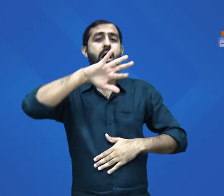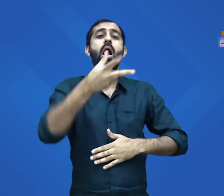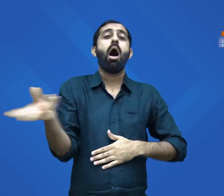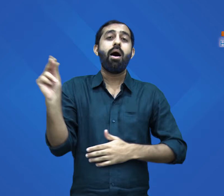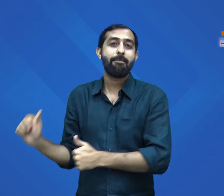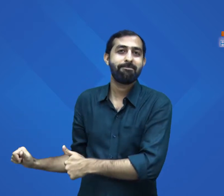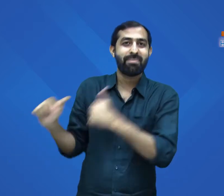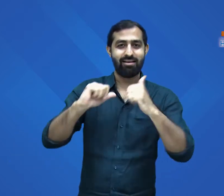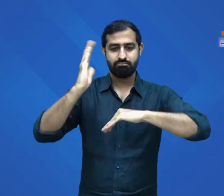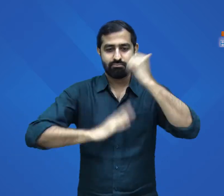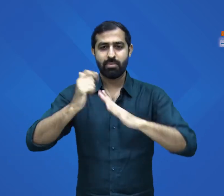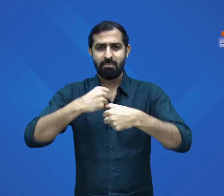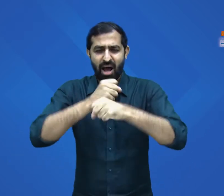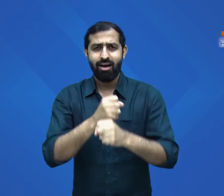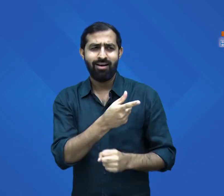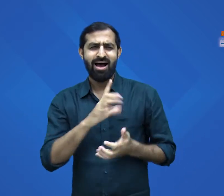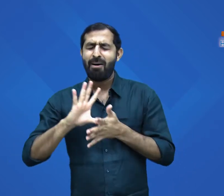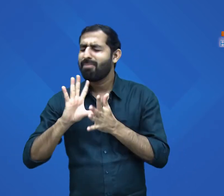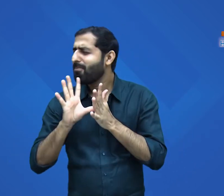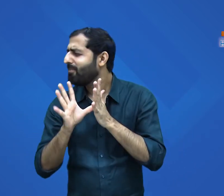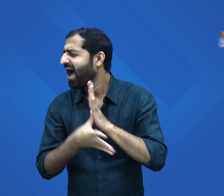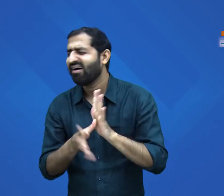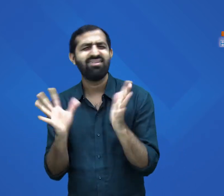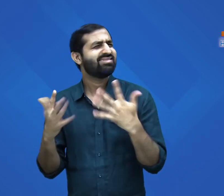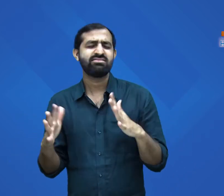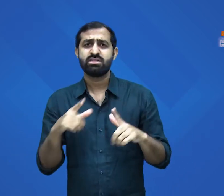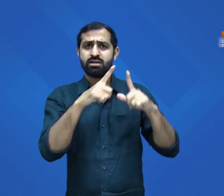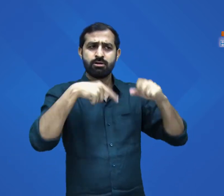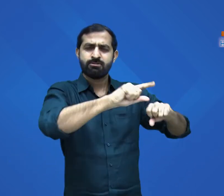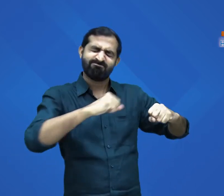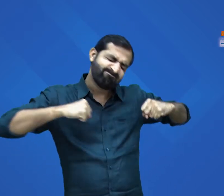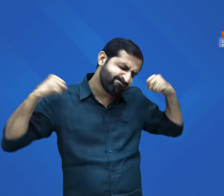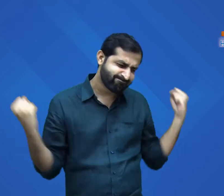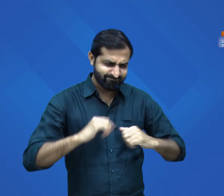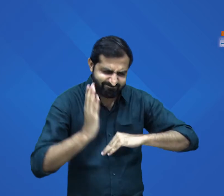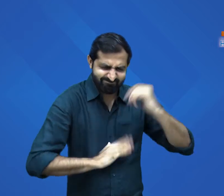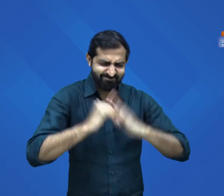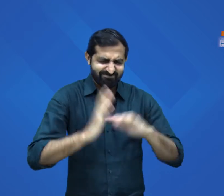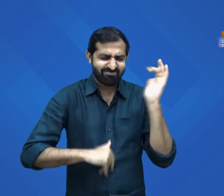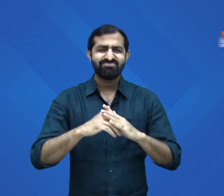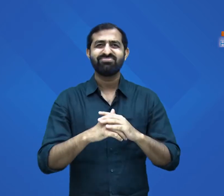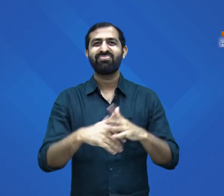to rebuild and redevelop their country. Despite of being in this terrible situation, Japan did not lose hope